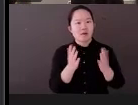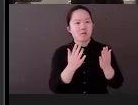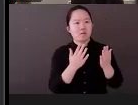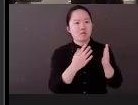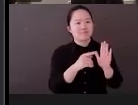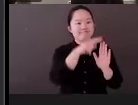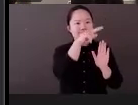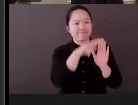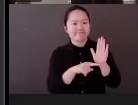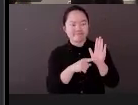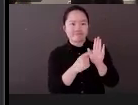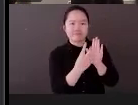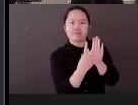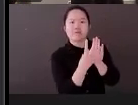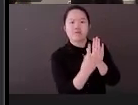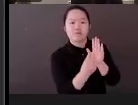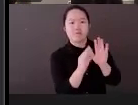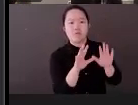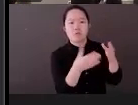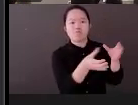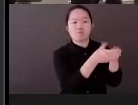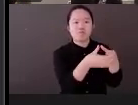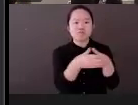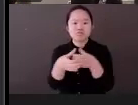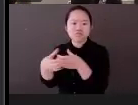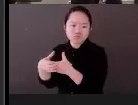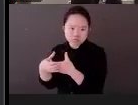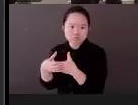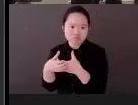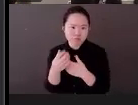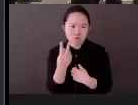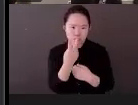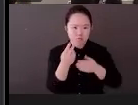I will choose category to see